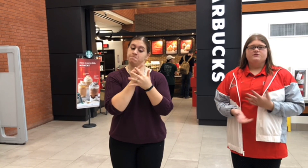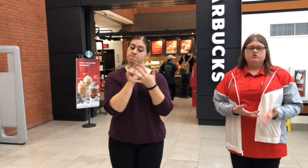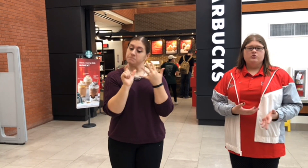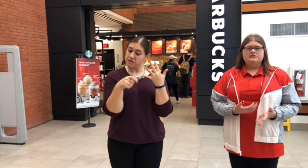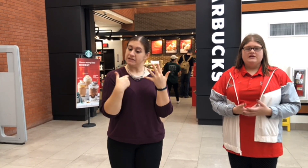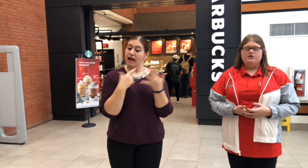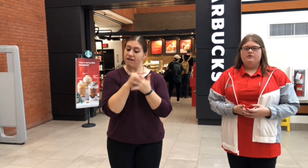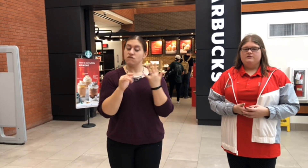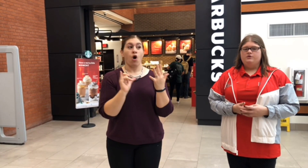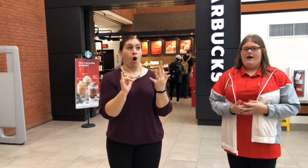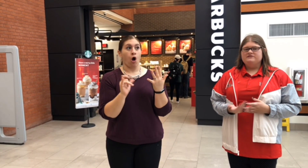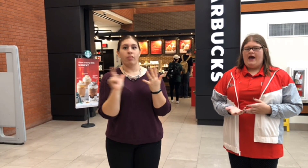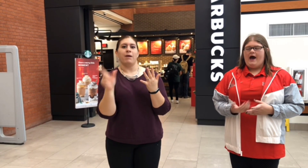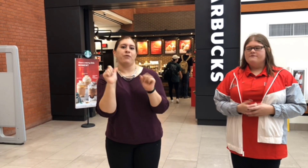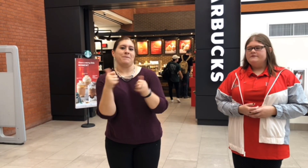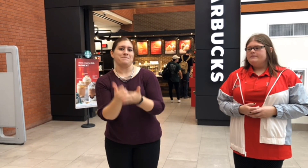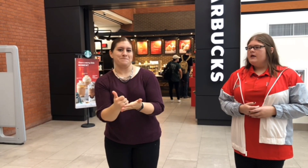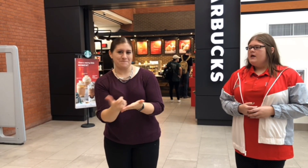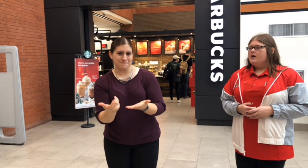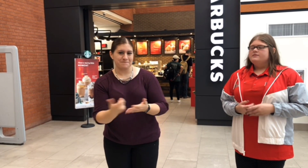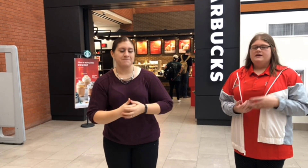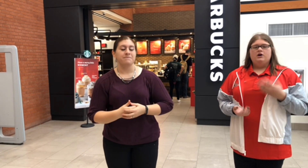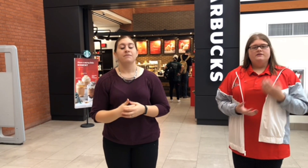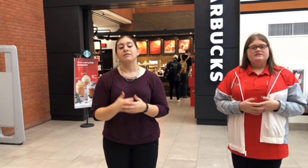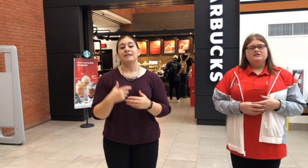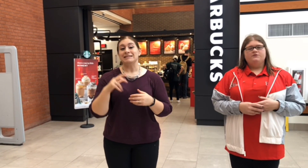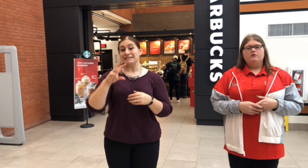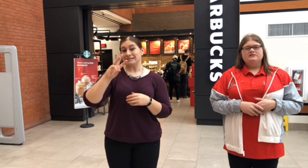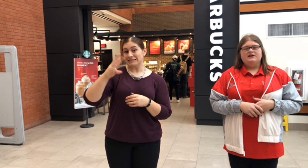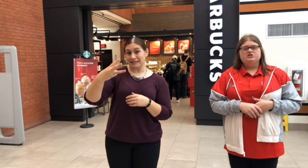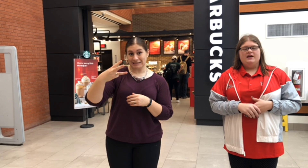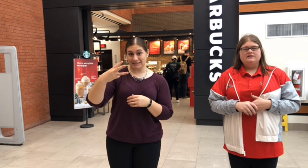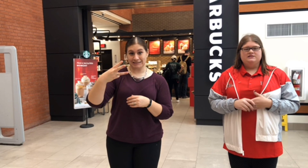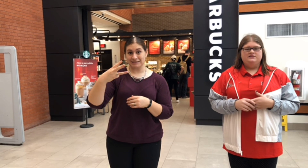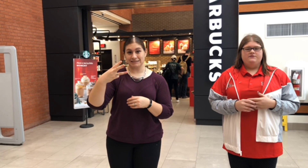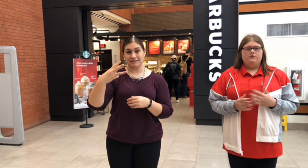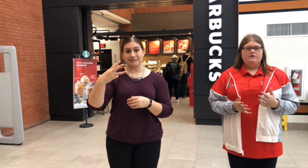Then, the sixth floor is actually a floor